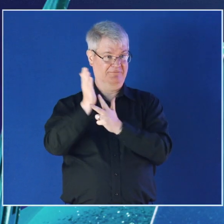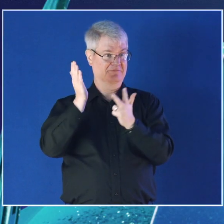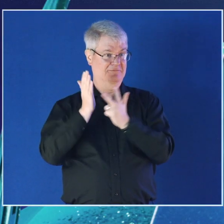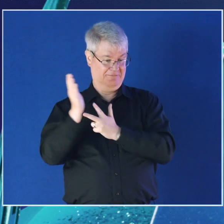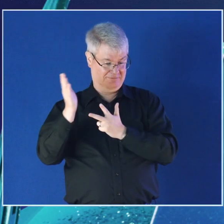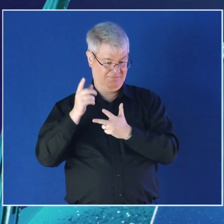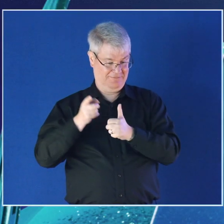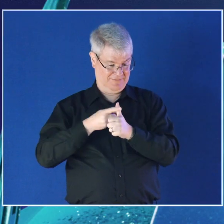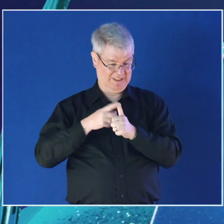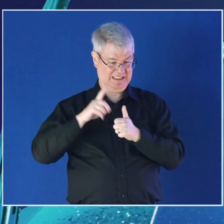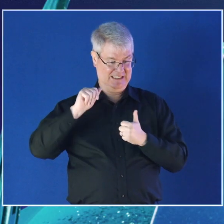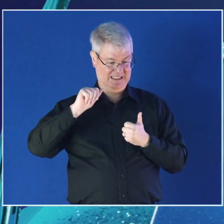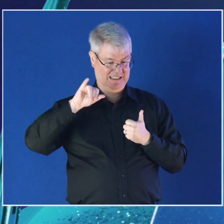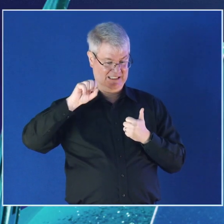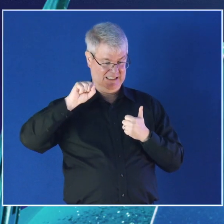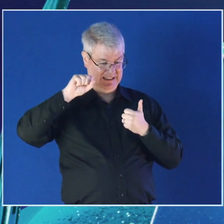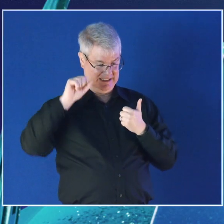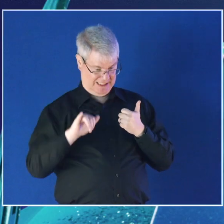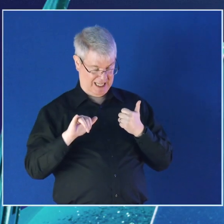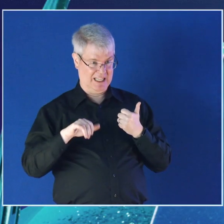These are the partnerships that --